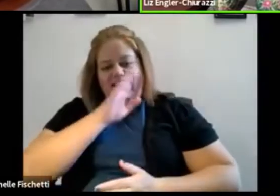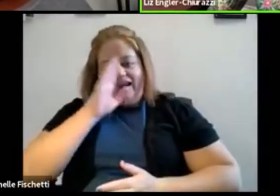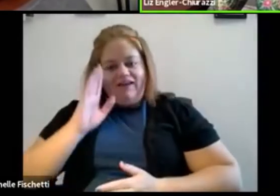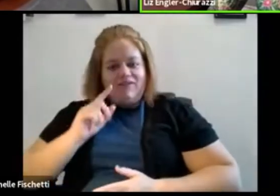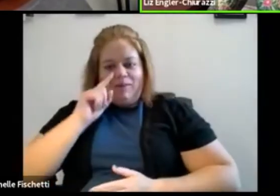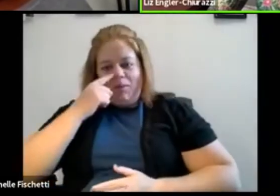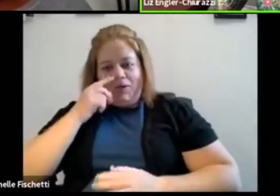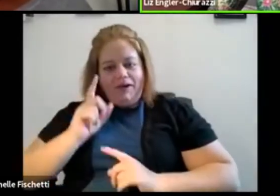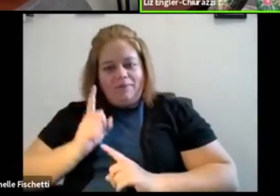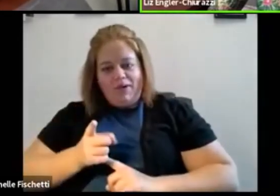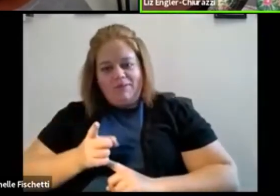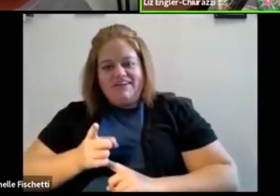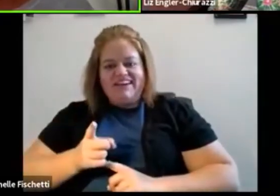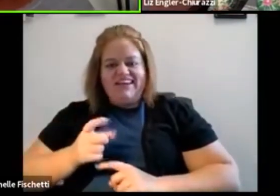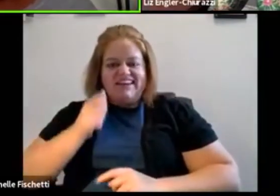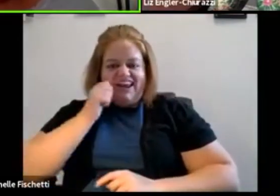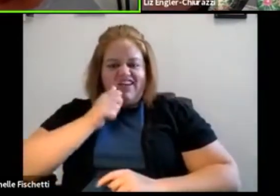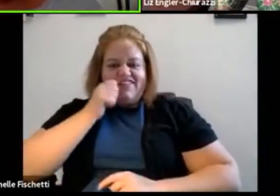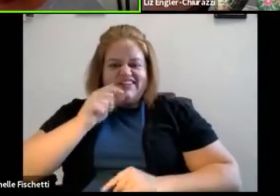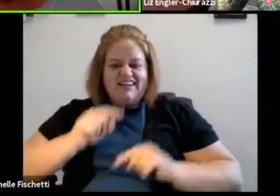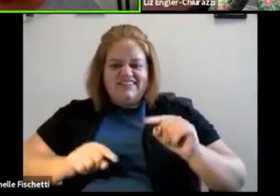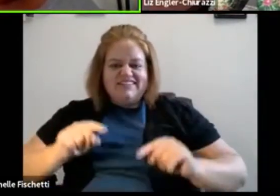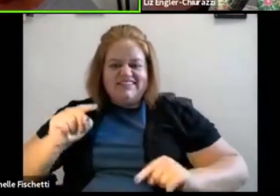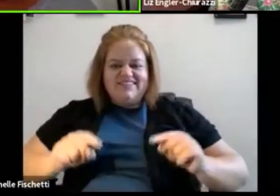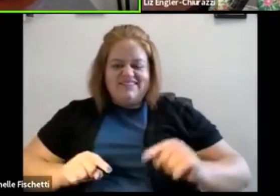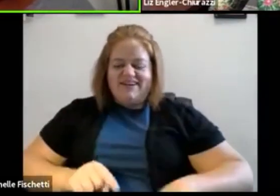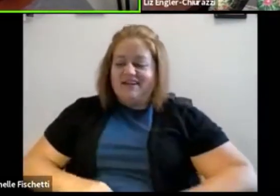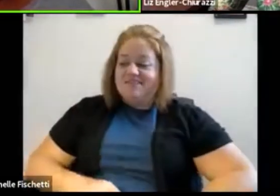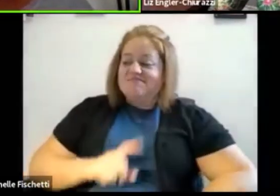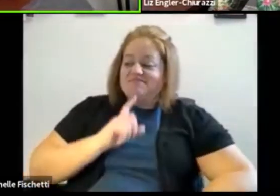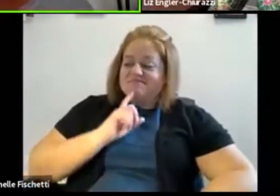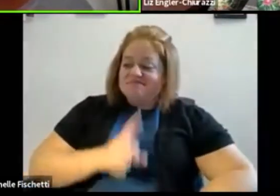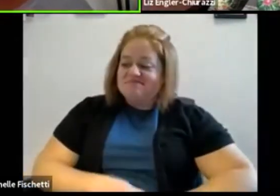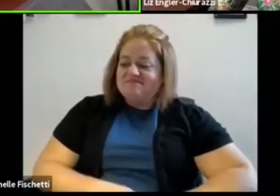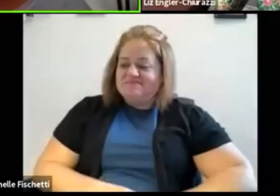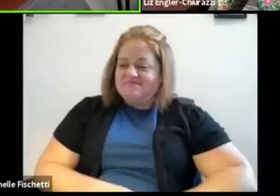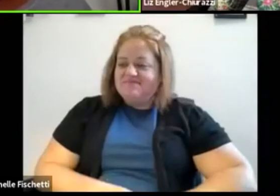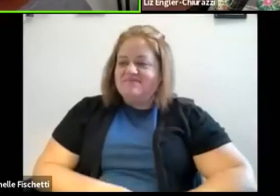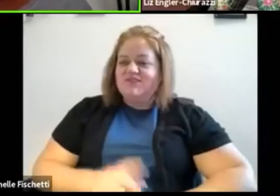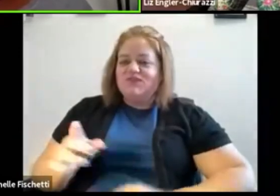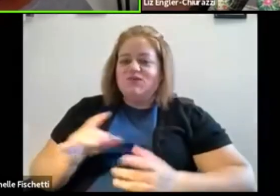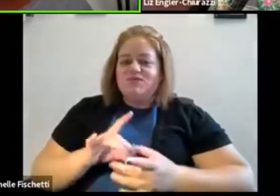day. For sure, I love that you mentioned going out to the community and getting